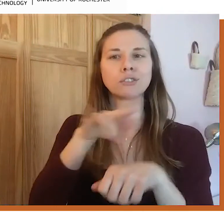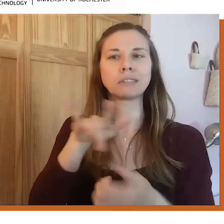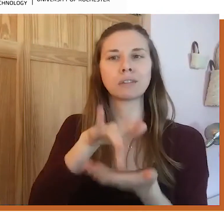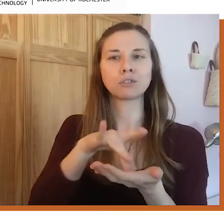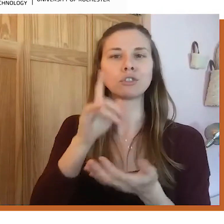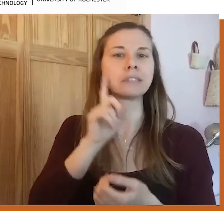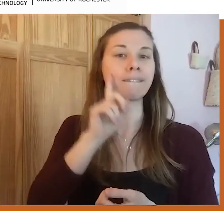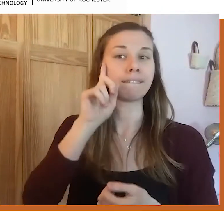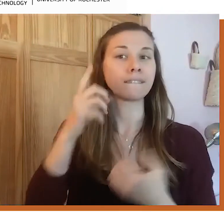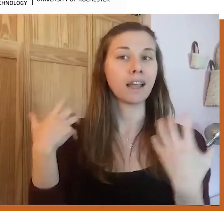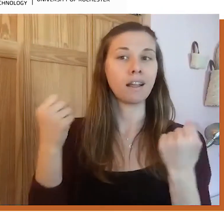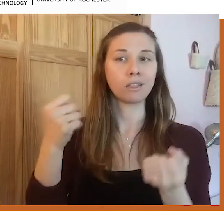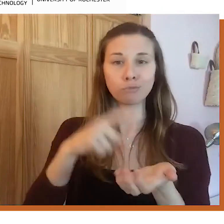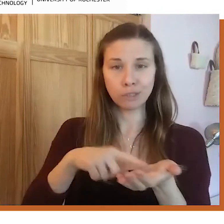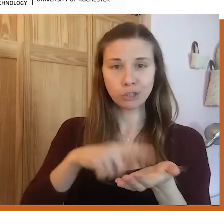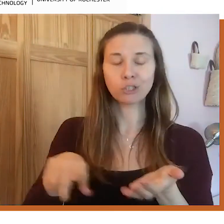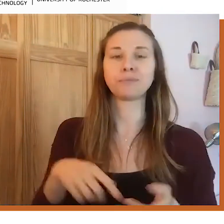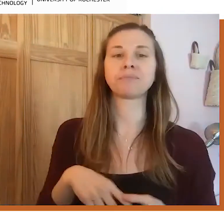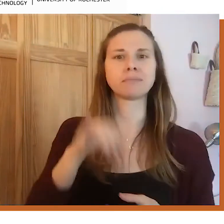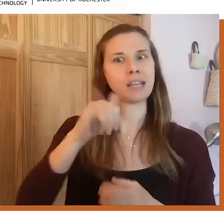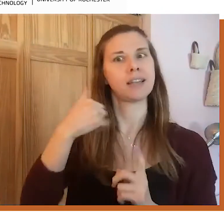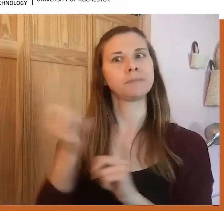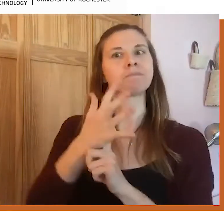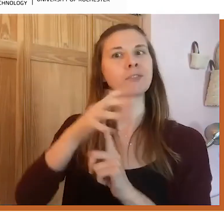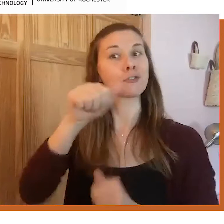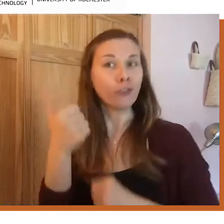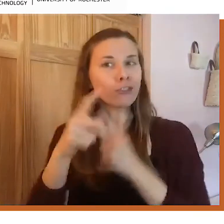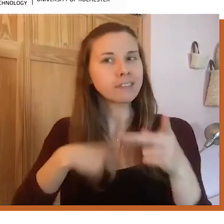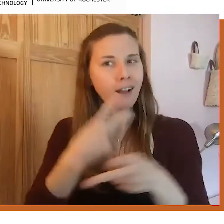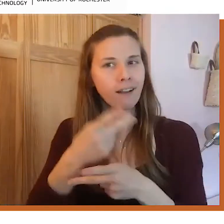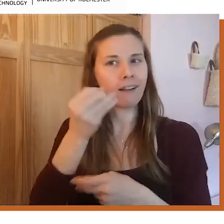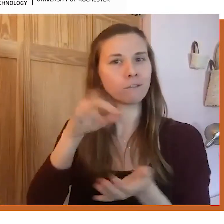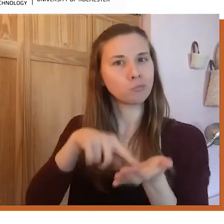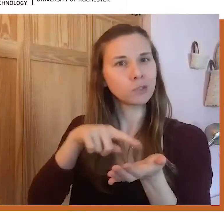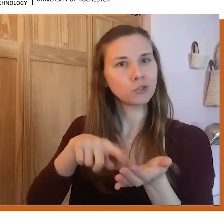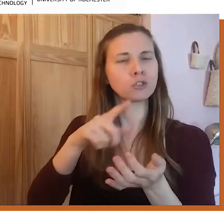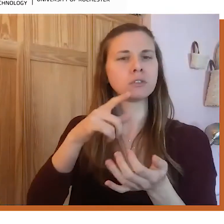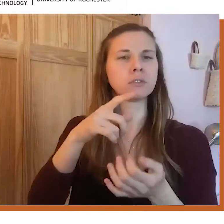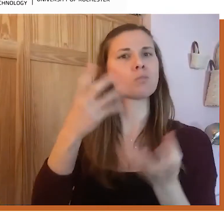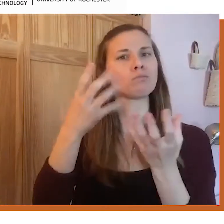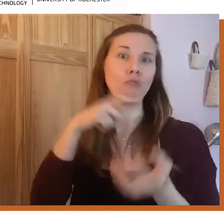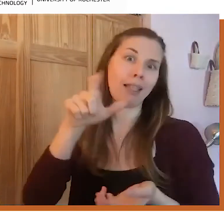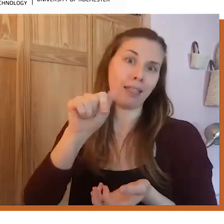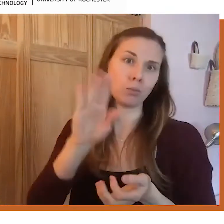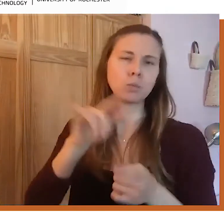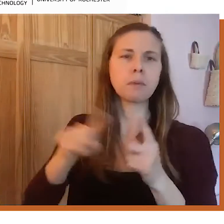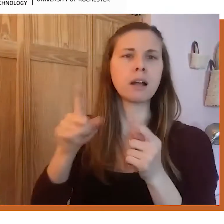so I applied at the National Center for Deaf Health Research, and this is another type of research,